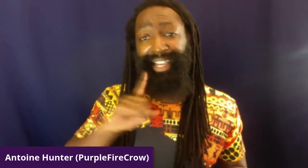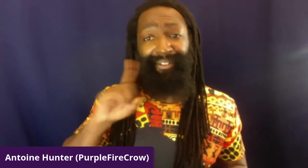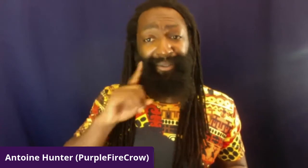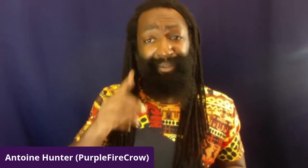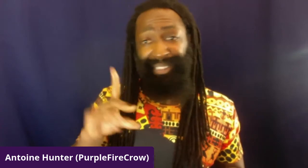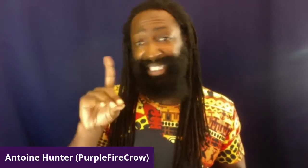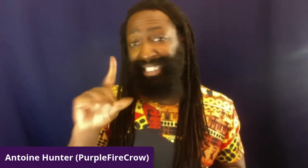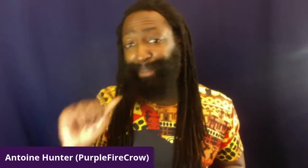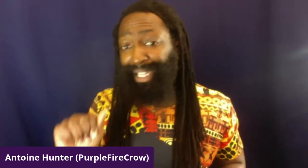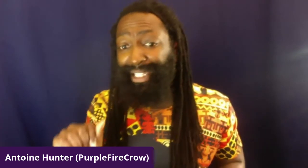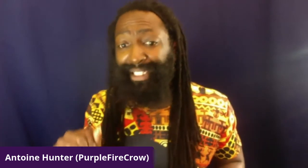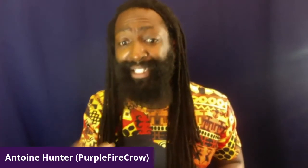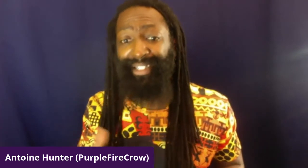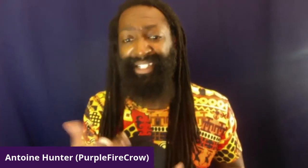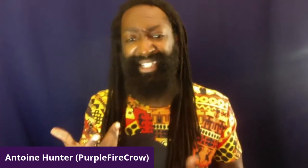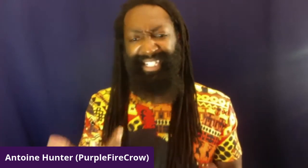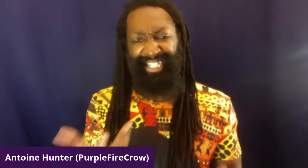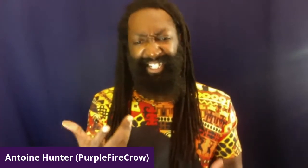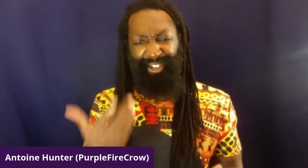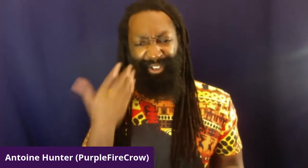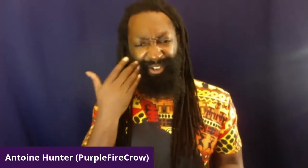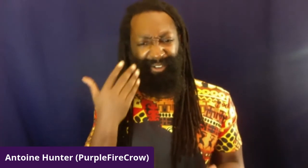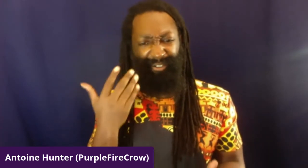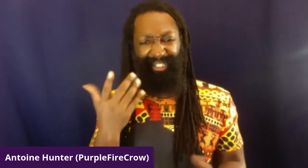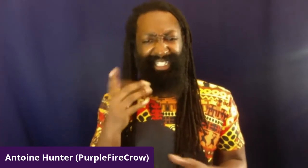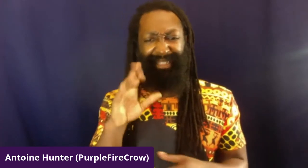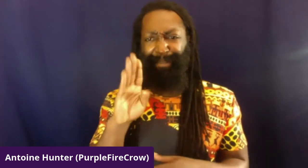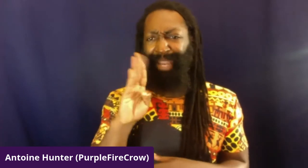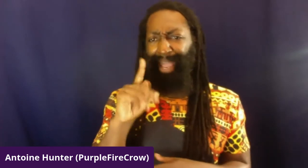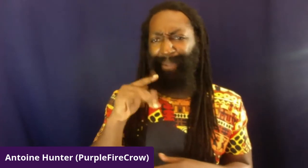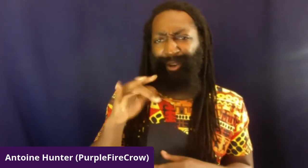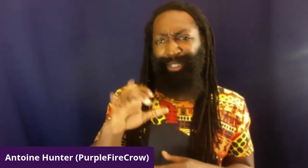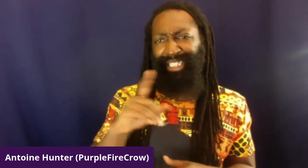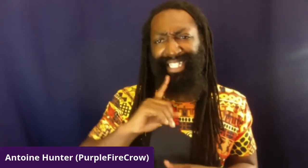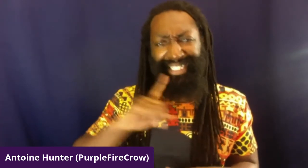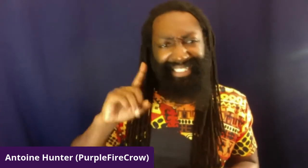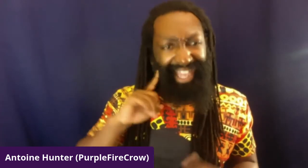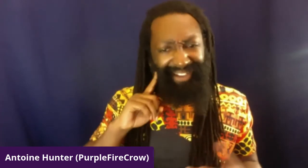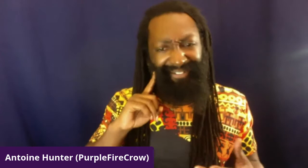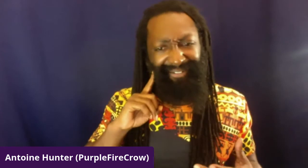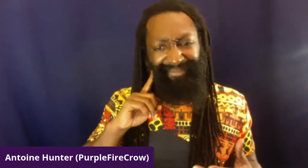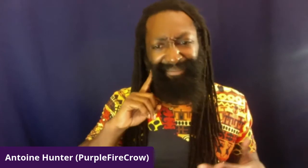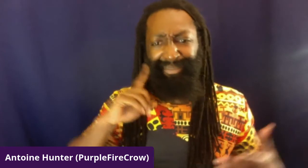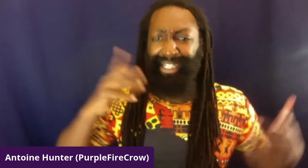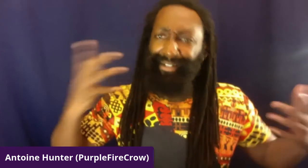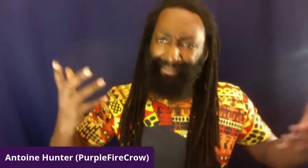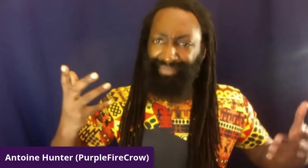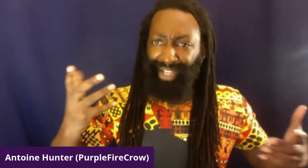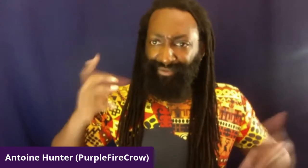Deaf disability. You know like Deaf.